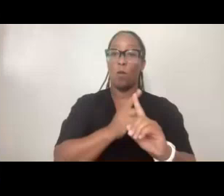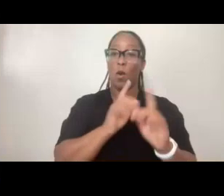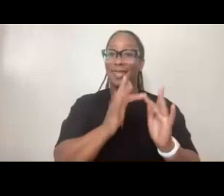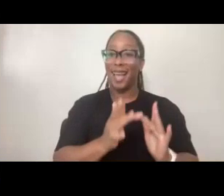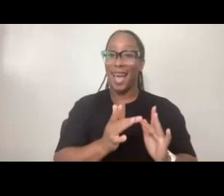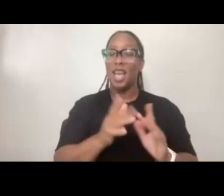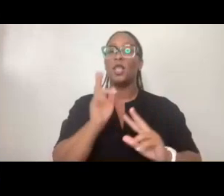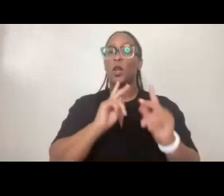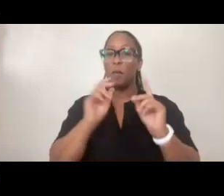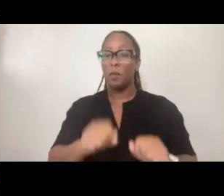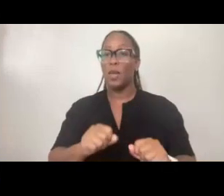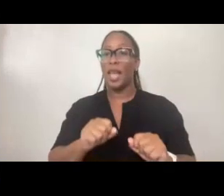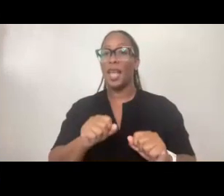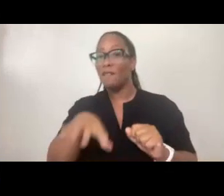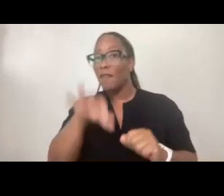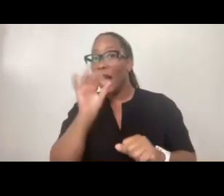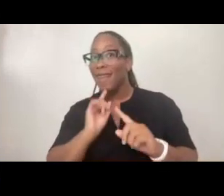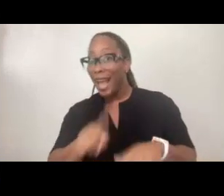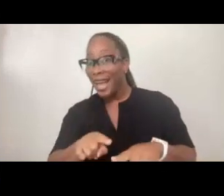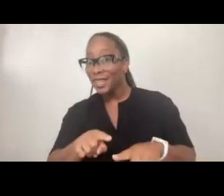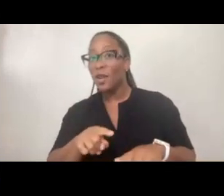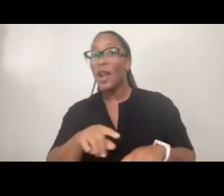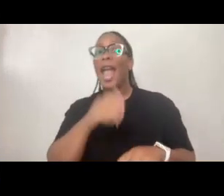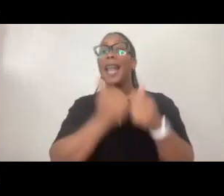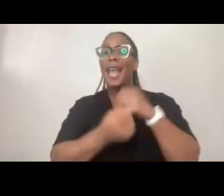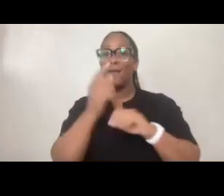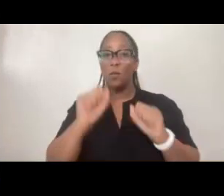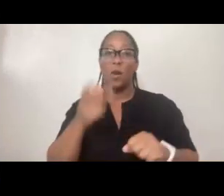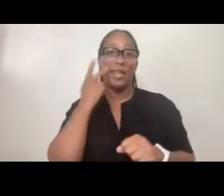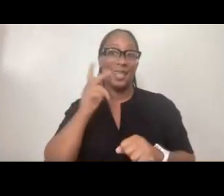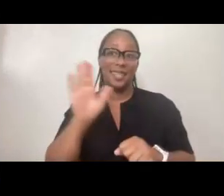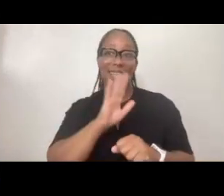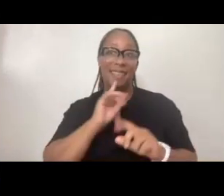So that questions can be answered. The answers can be seen by everybody.